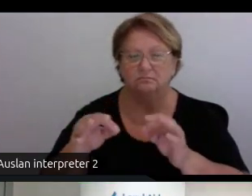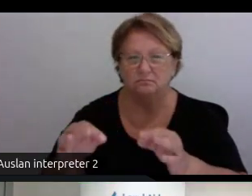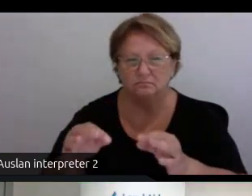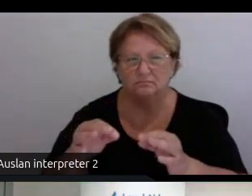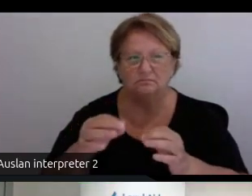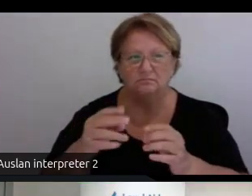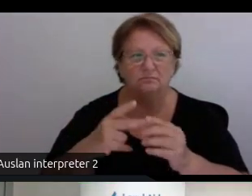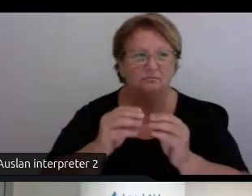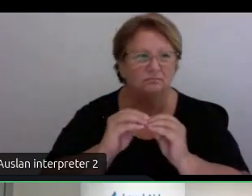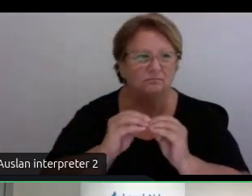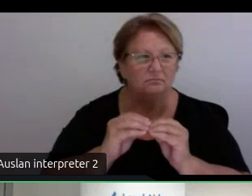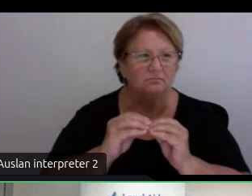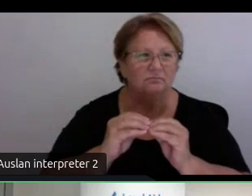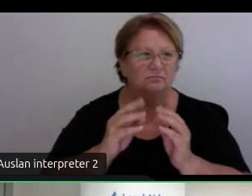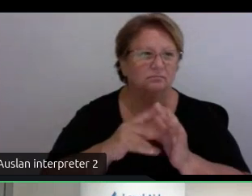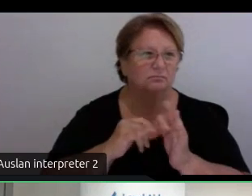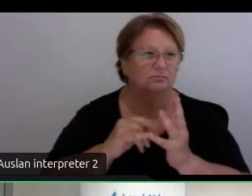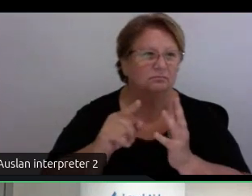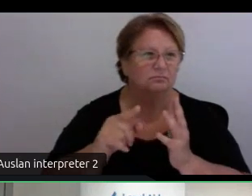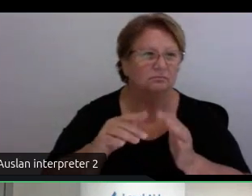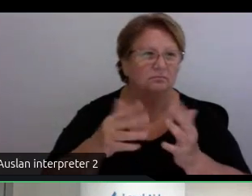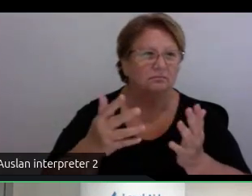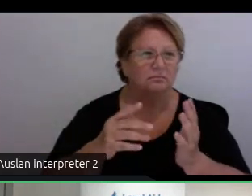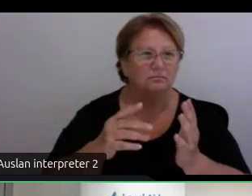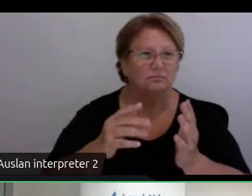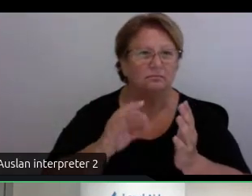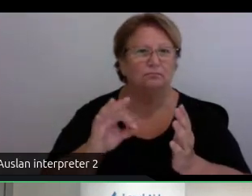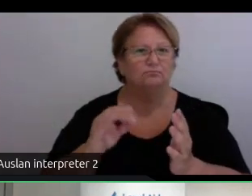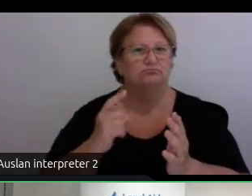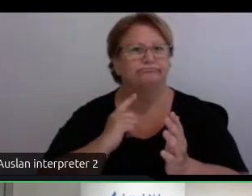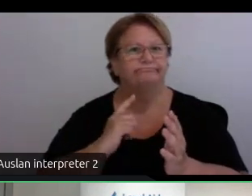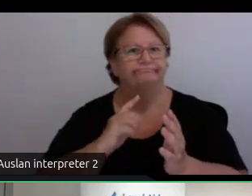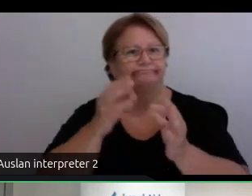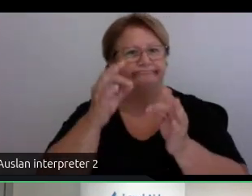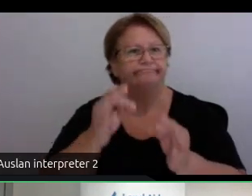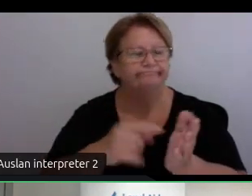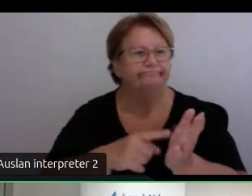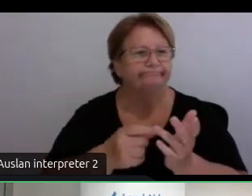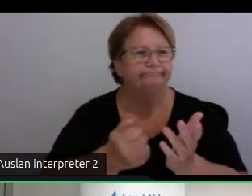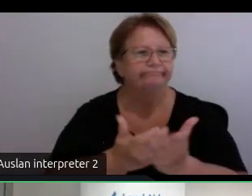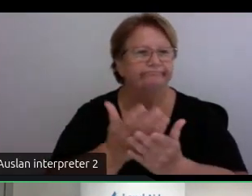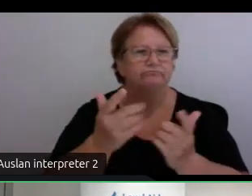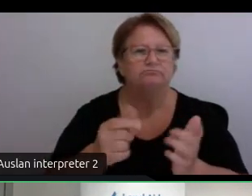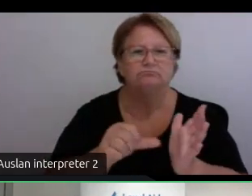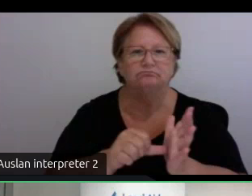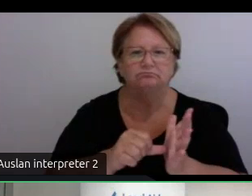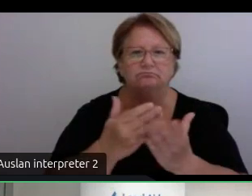the drying out or the remediation? Was there any unreasonable decision to spend a lot of money on